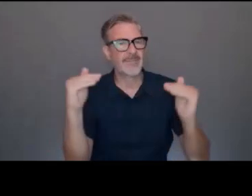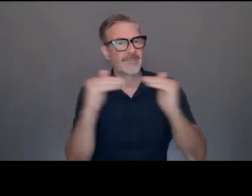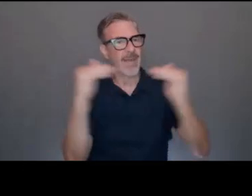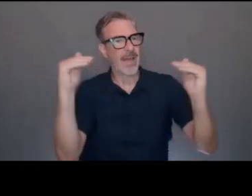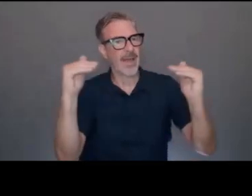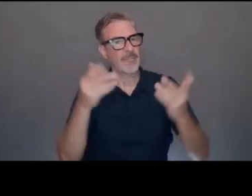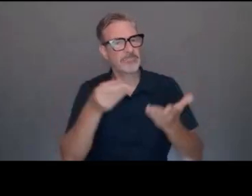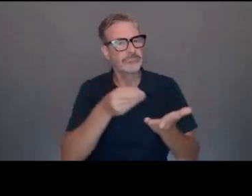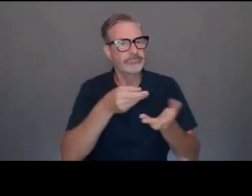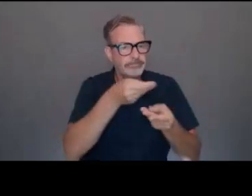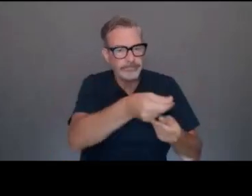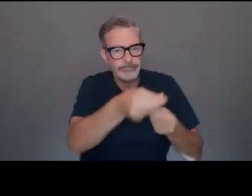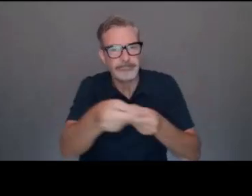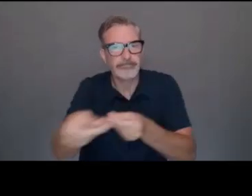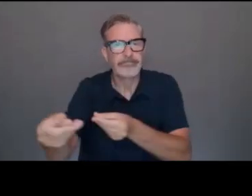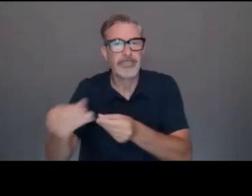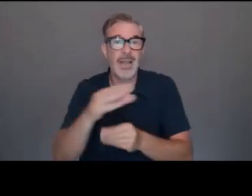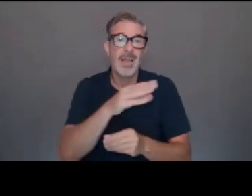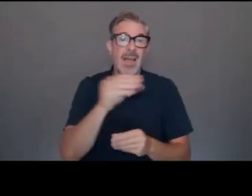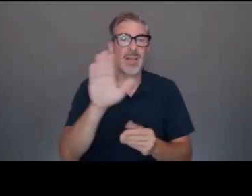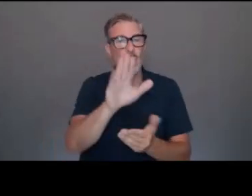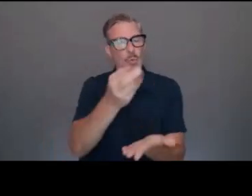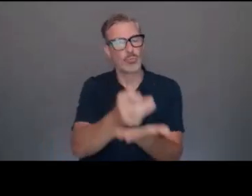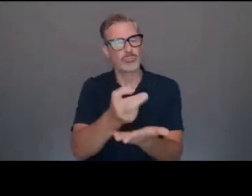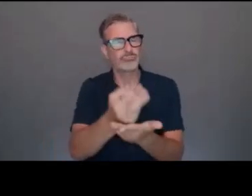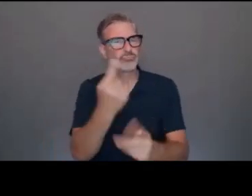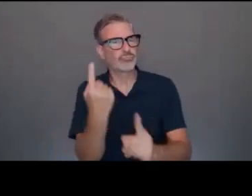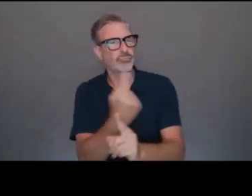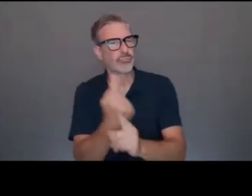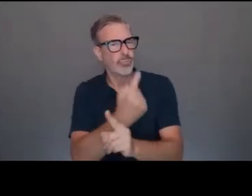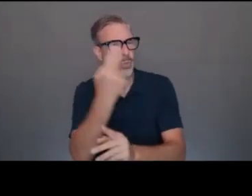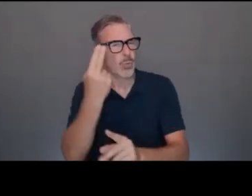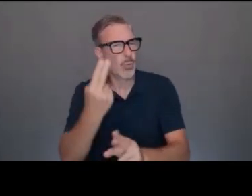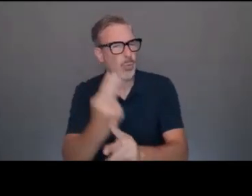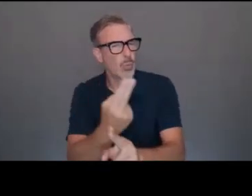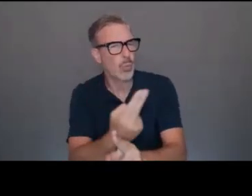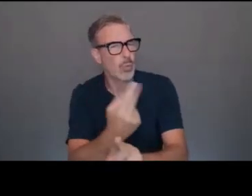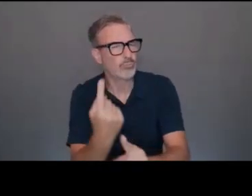For efficient use of resources, committees often look at how the grant